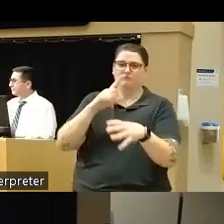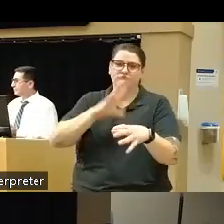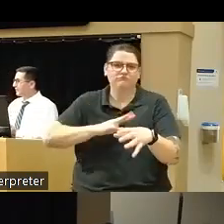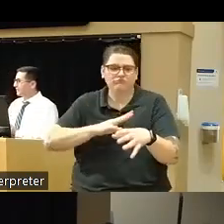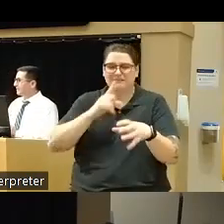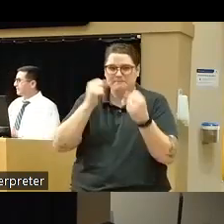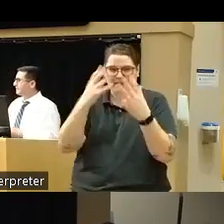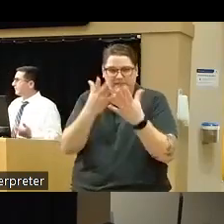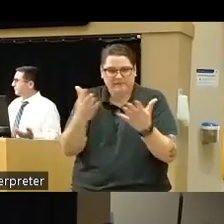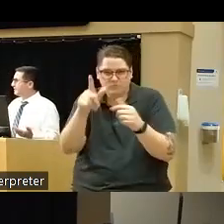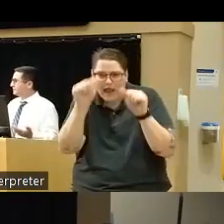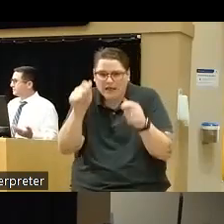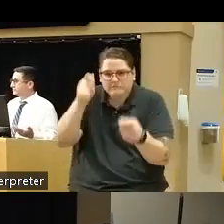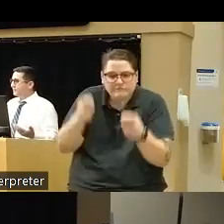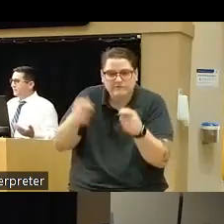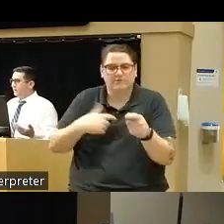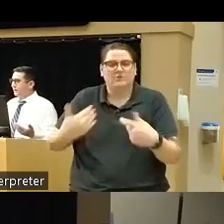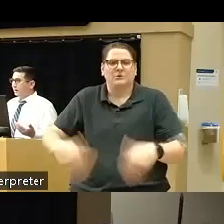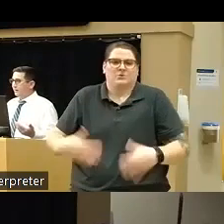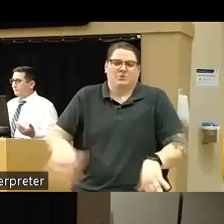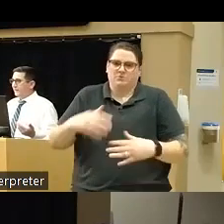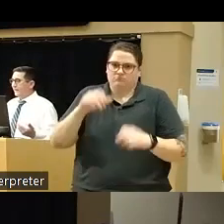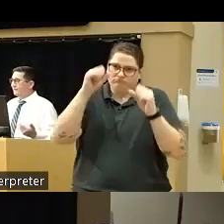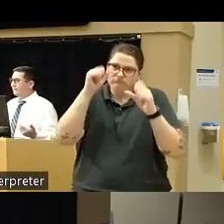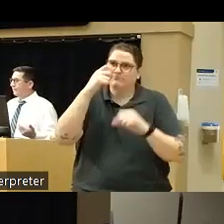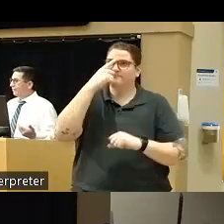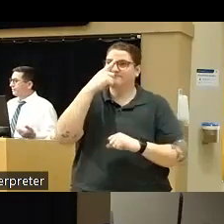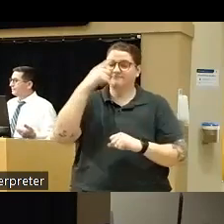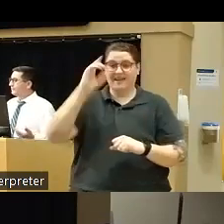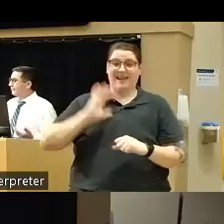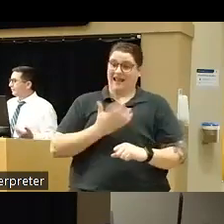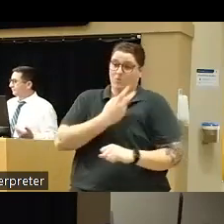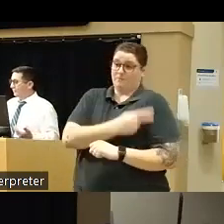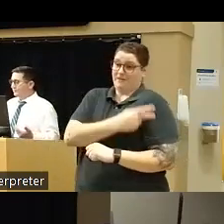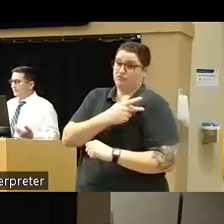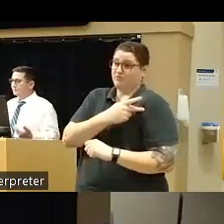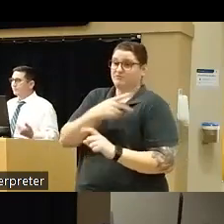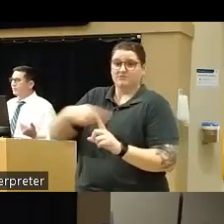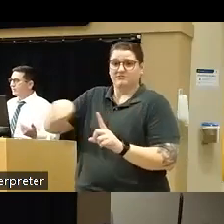do with the brain and I think that our patients uh have our our need of of the kinds of work